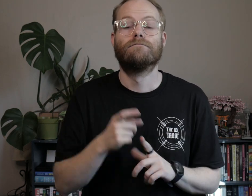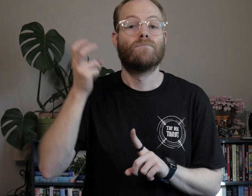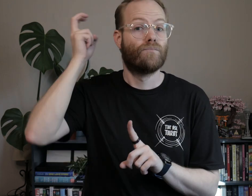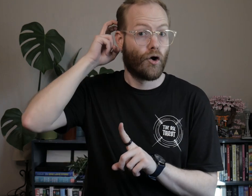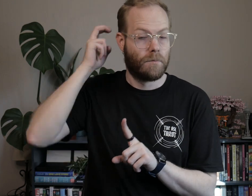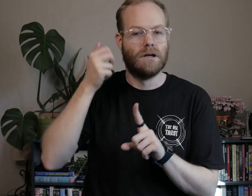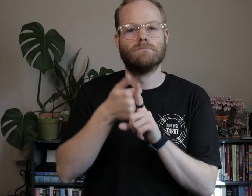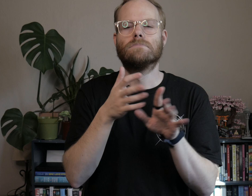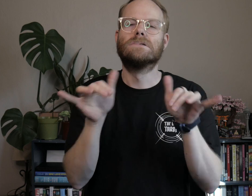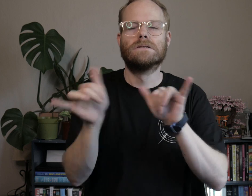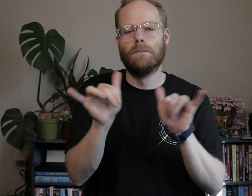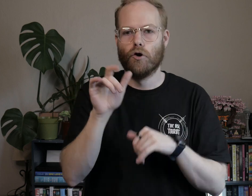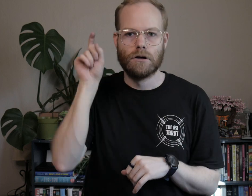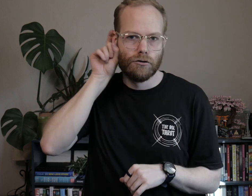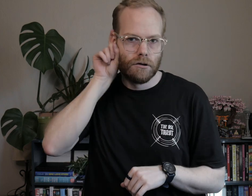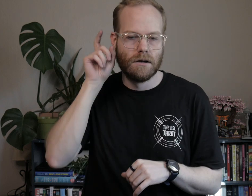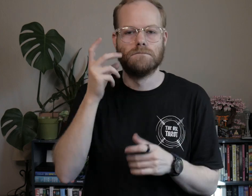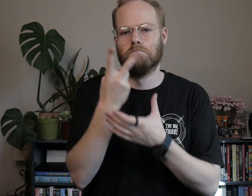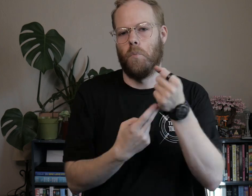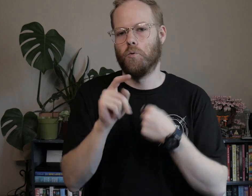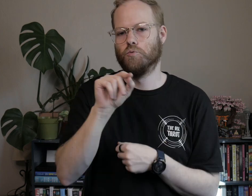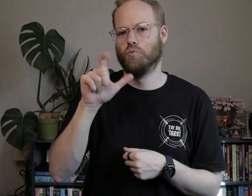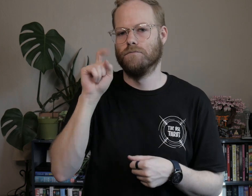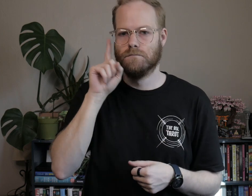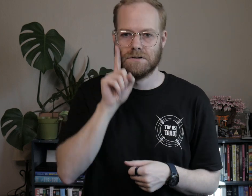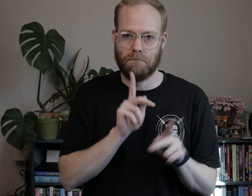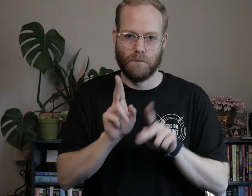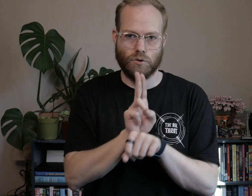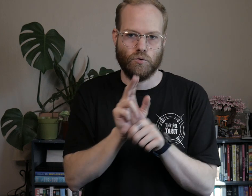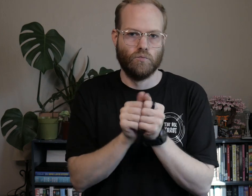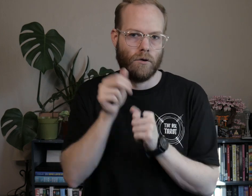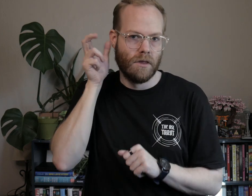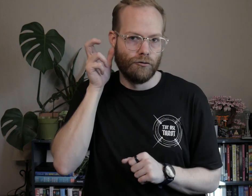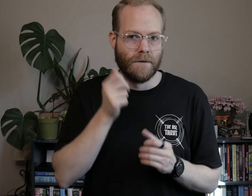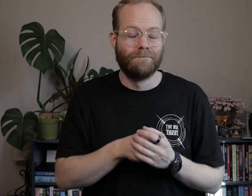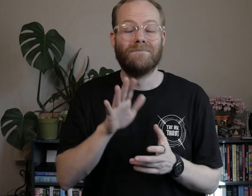Cochlear implants are similar to hearing aids, they’re both tools for deaf people to use with hearing.